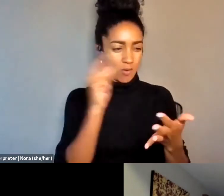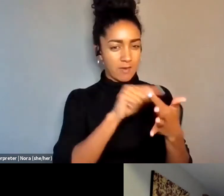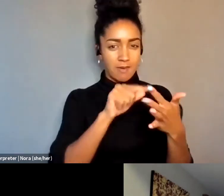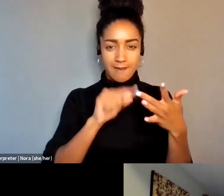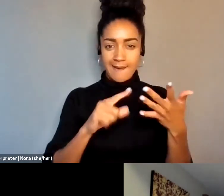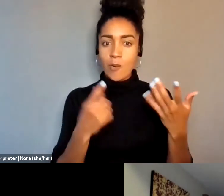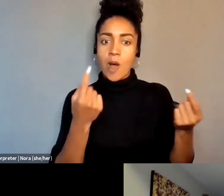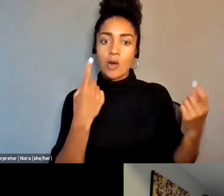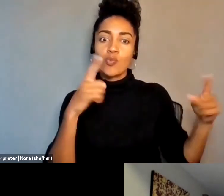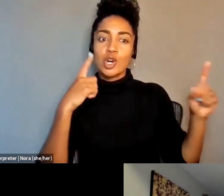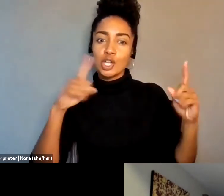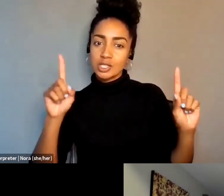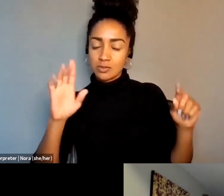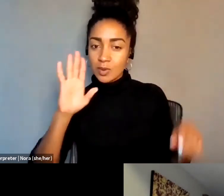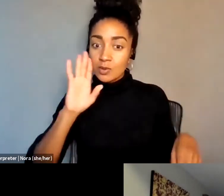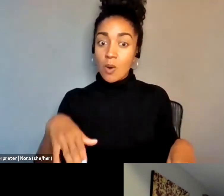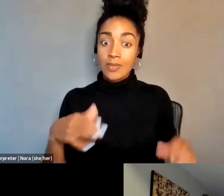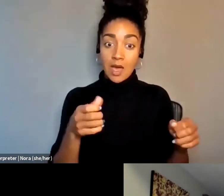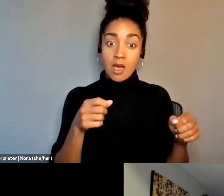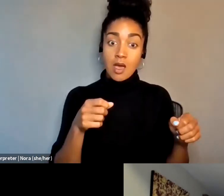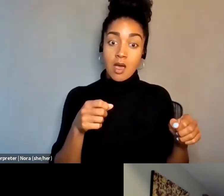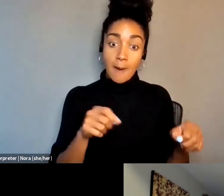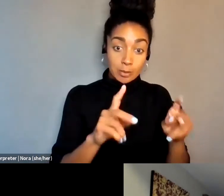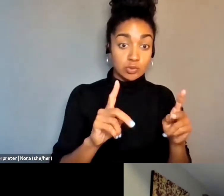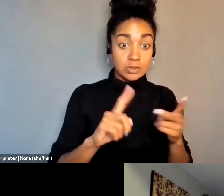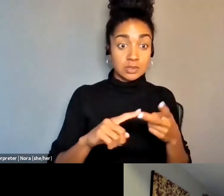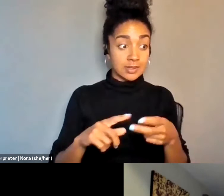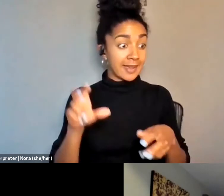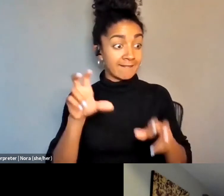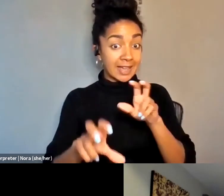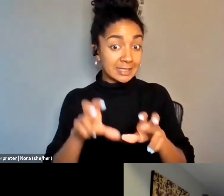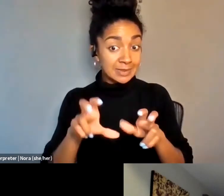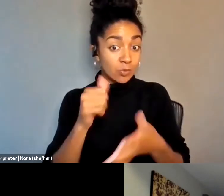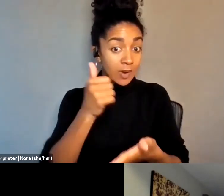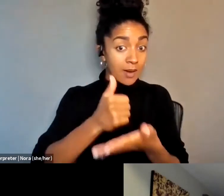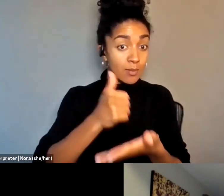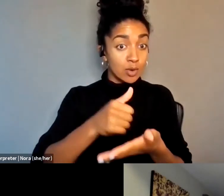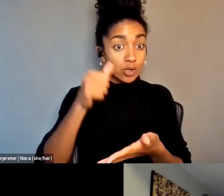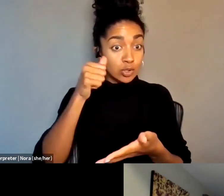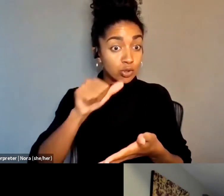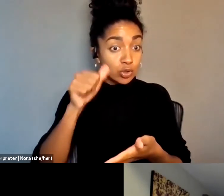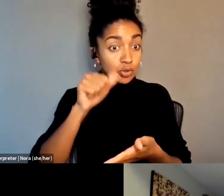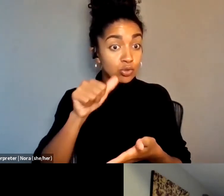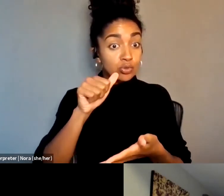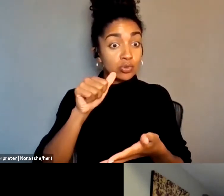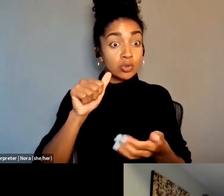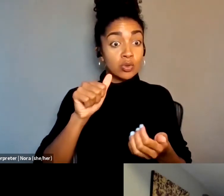and investments that help girls and especially adolescent girls stay in school. Yet,